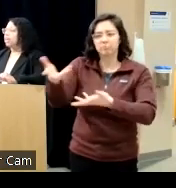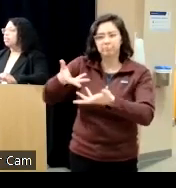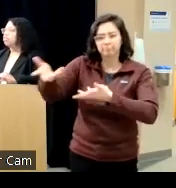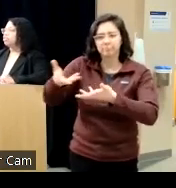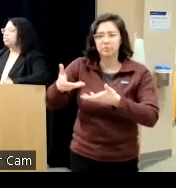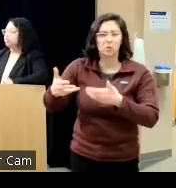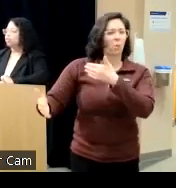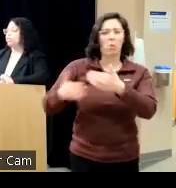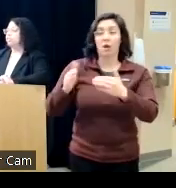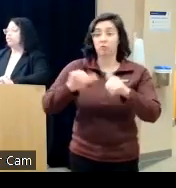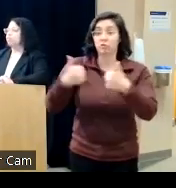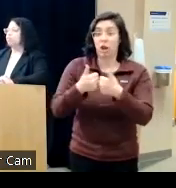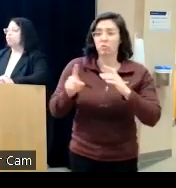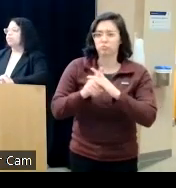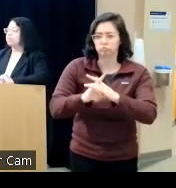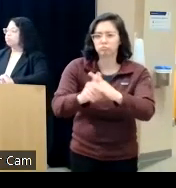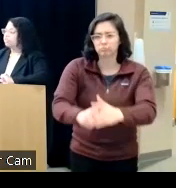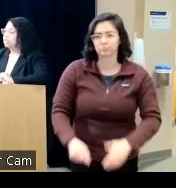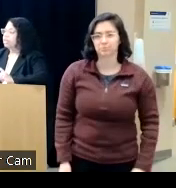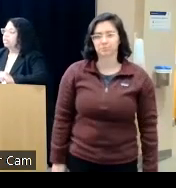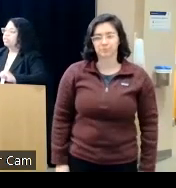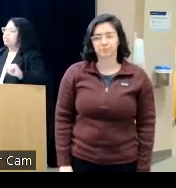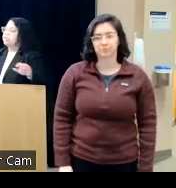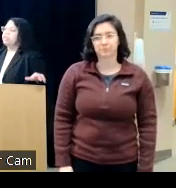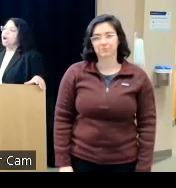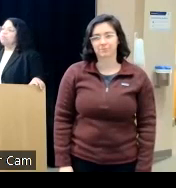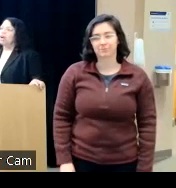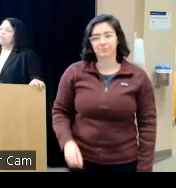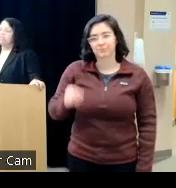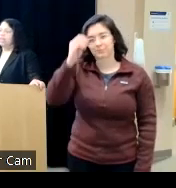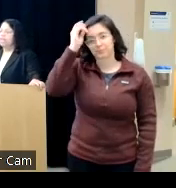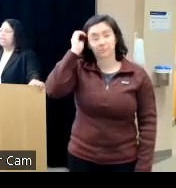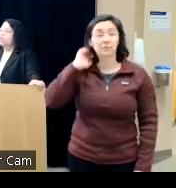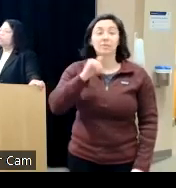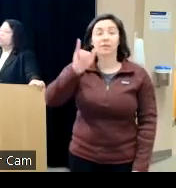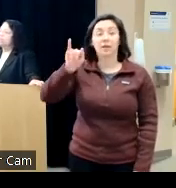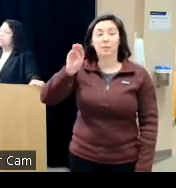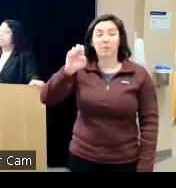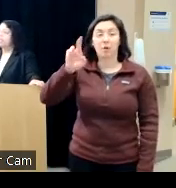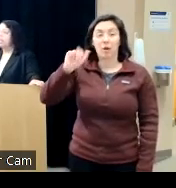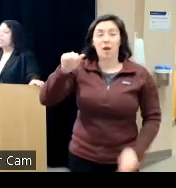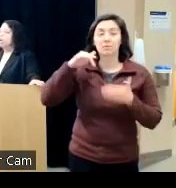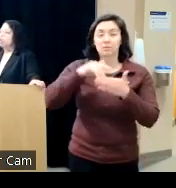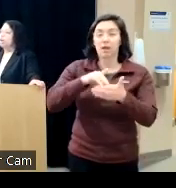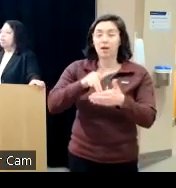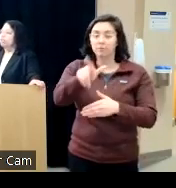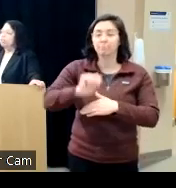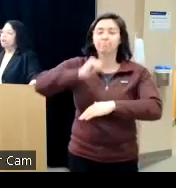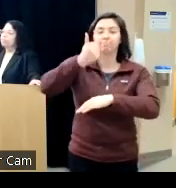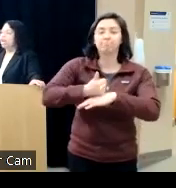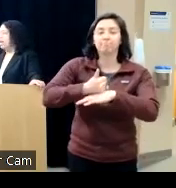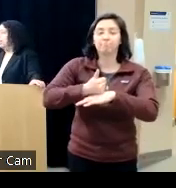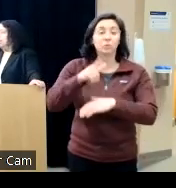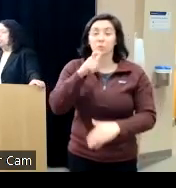the challenges or the difficulties that they may face the armara study was conducted by my